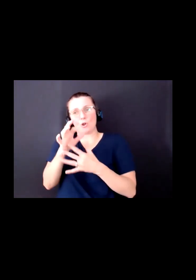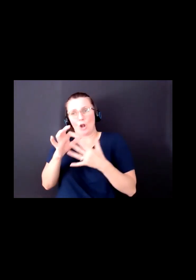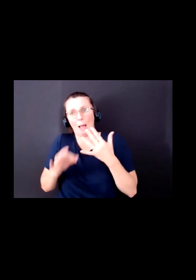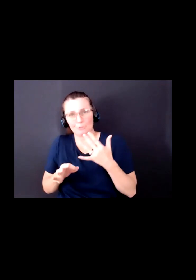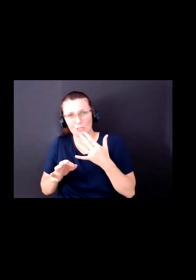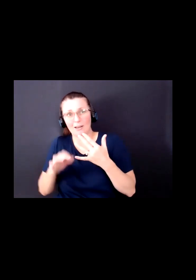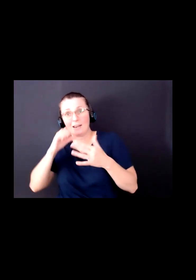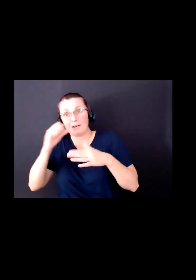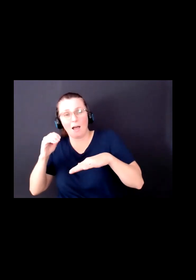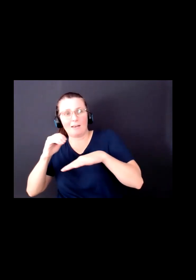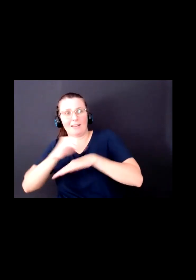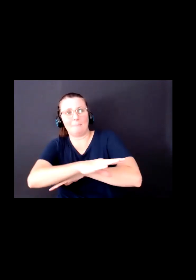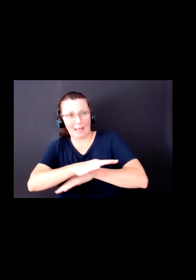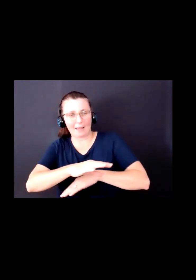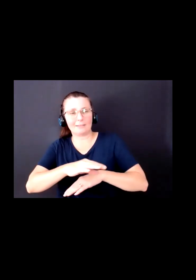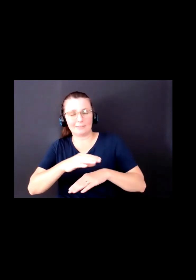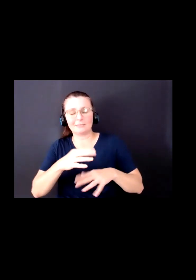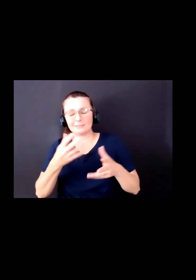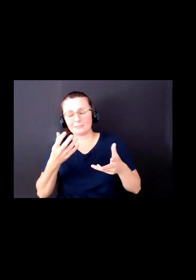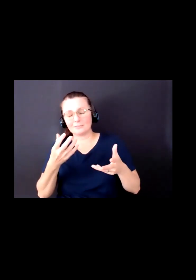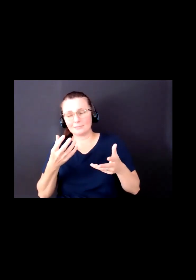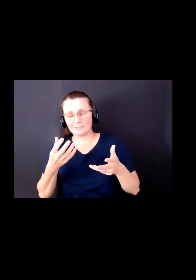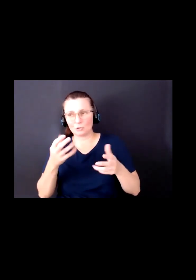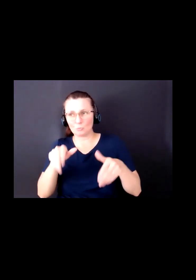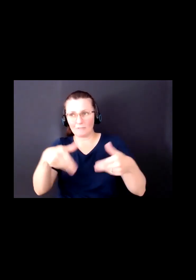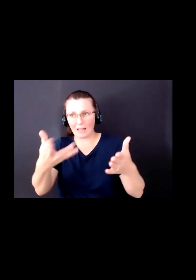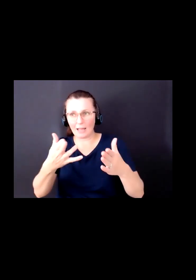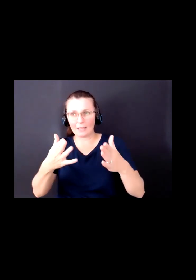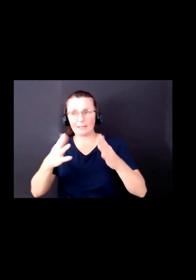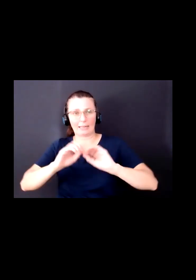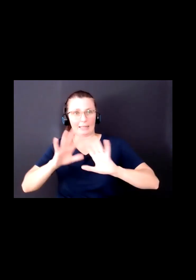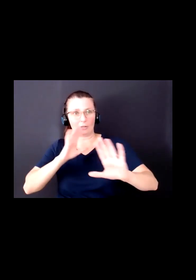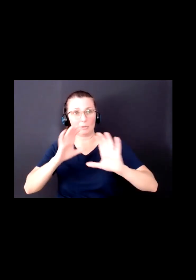talked about previously. Another example, a person who is deaf requests